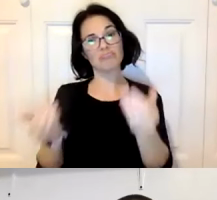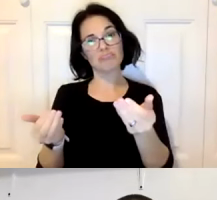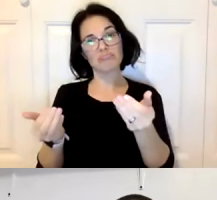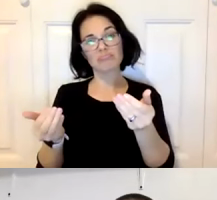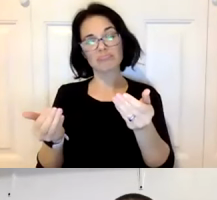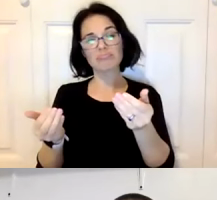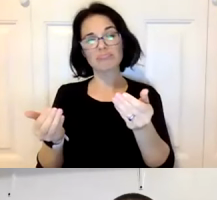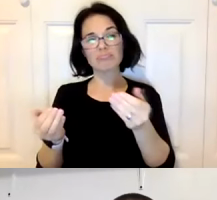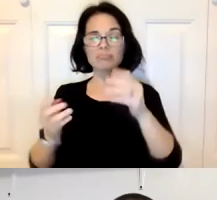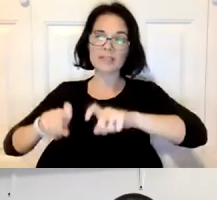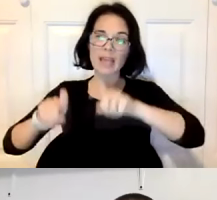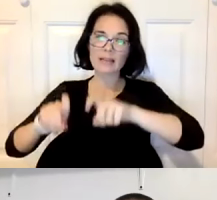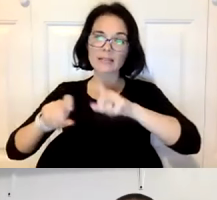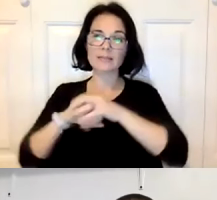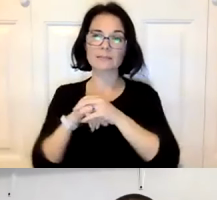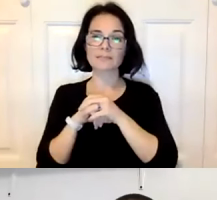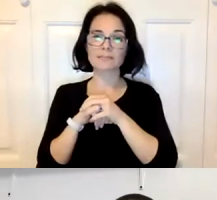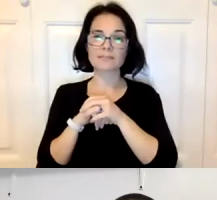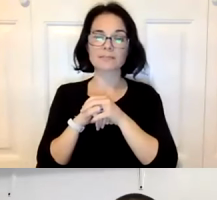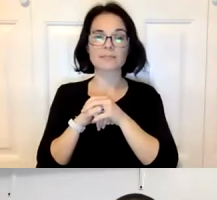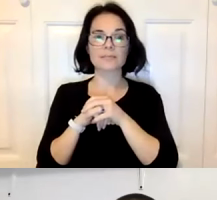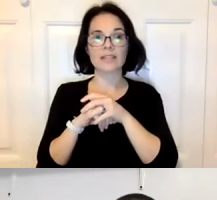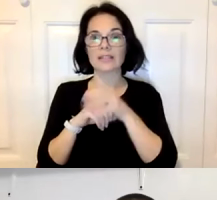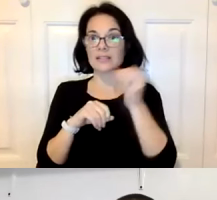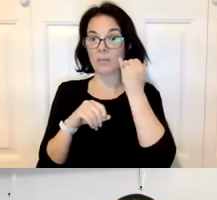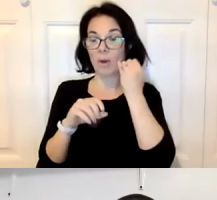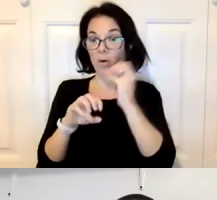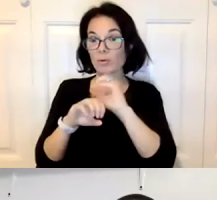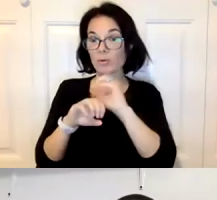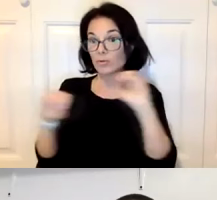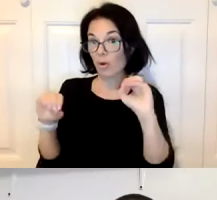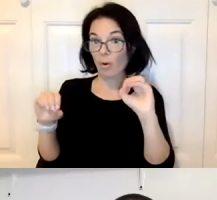If you don't have a healthcare provider, you can call 211 and they will connect you with